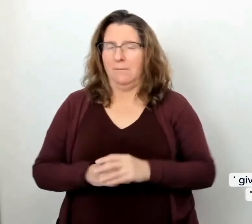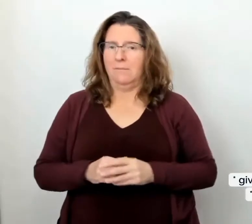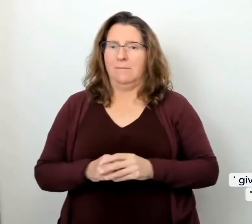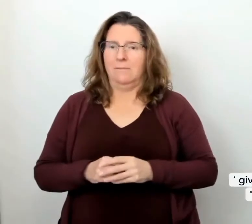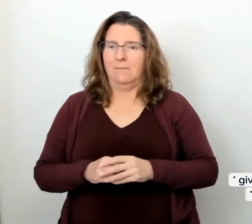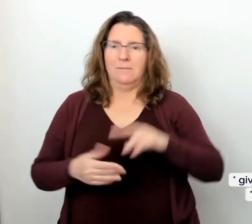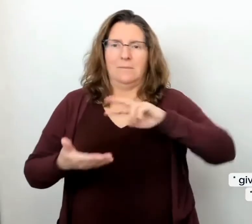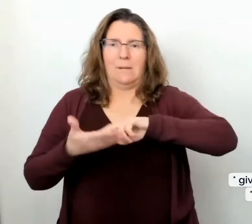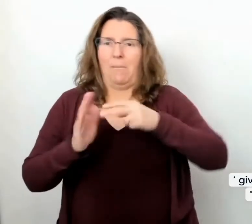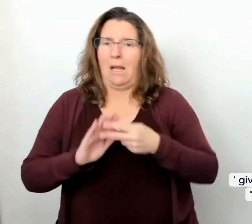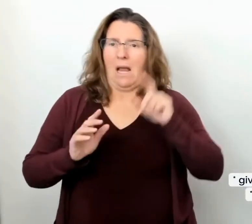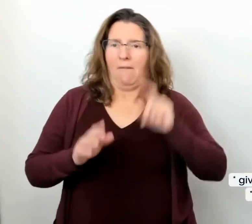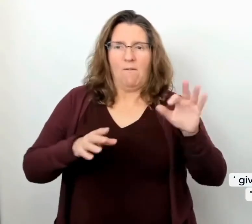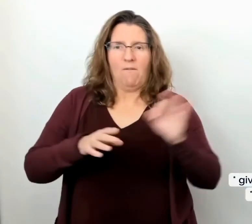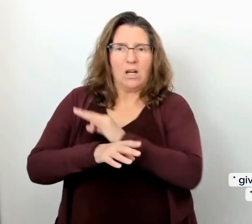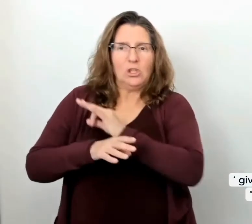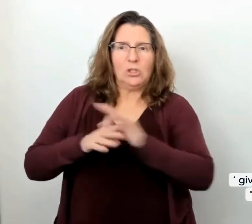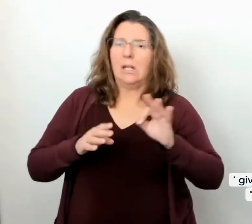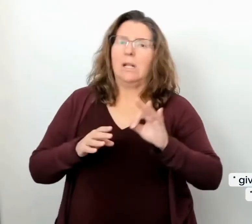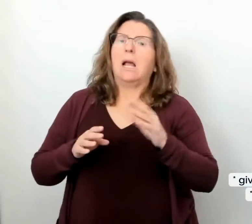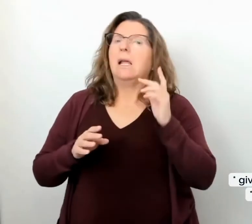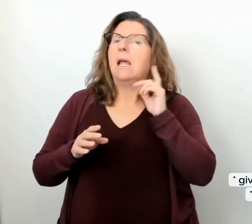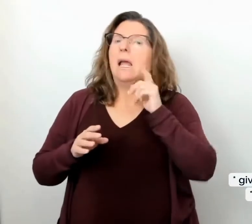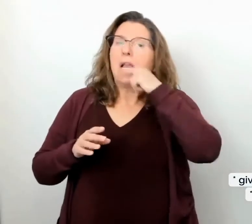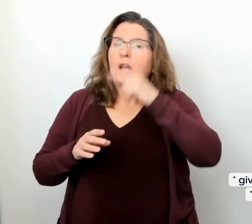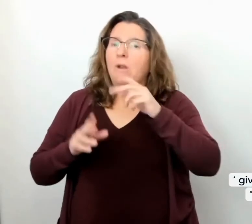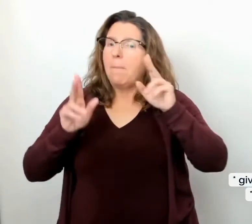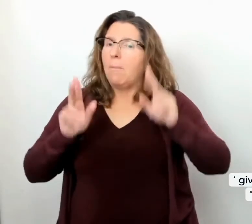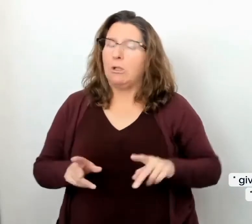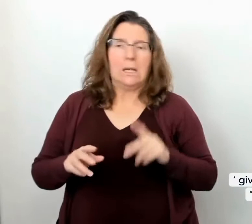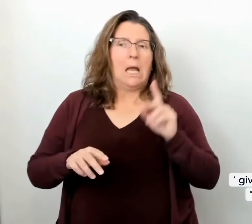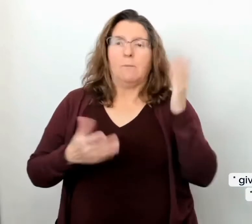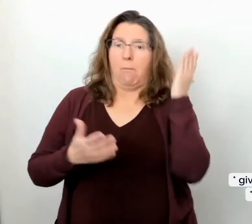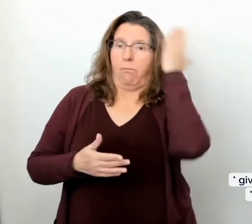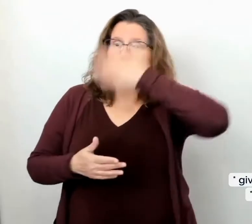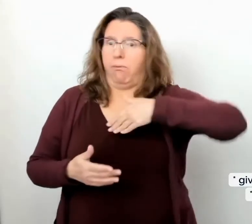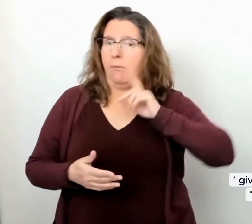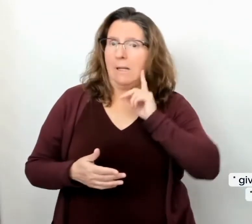Behave like a hearing person and hide the fact that I'm really deaf.